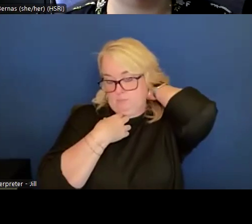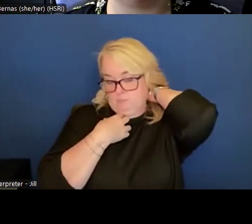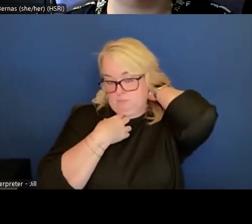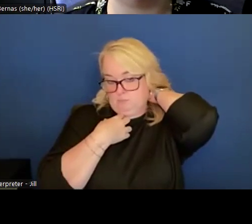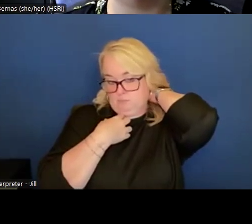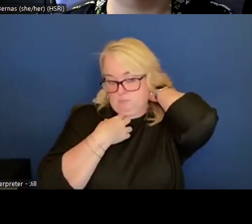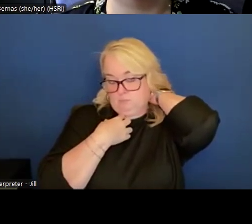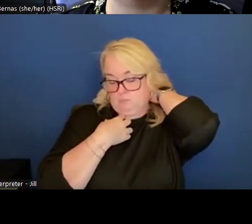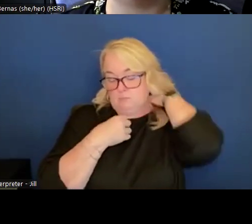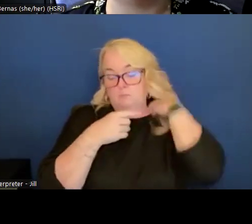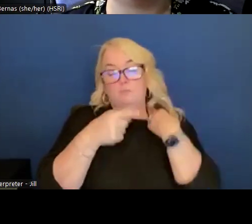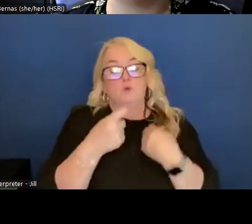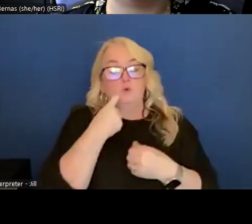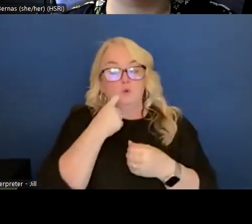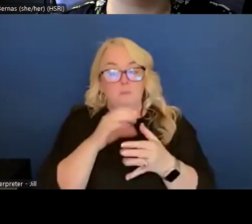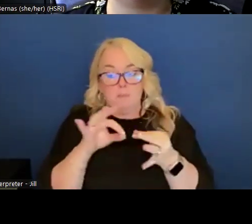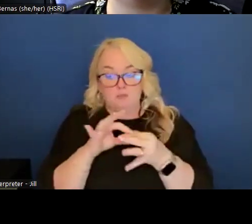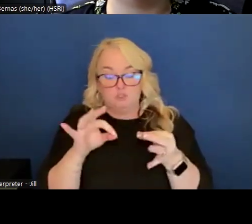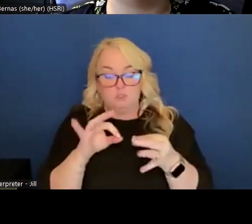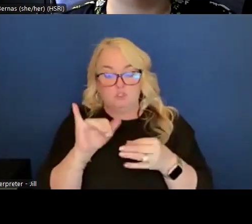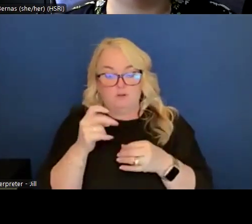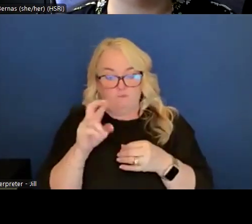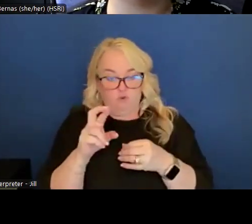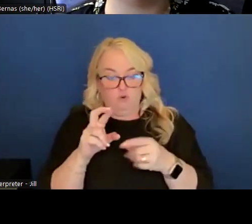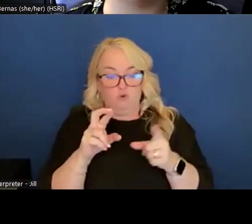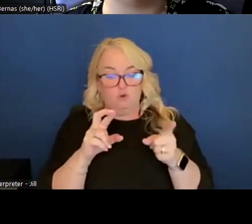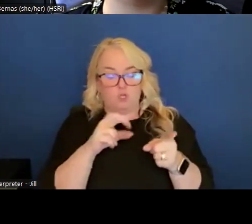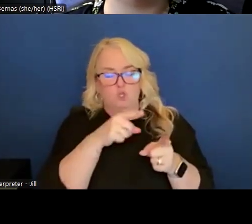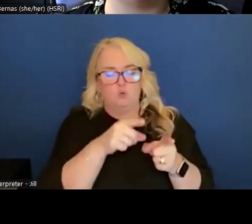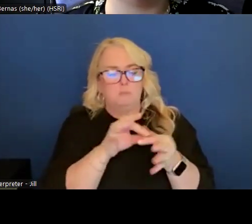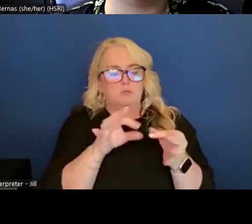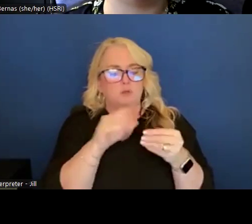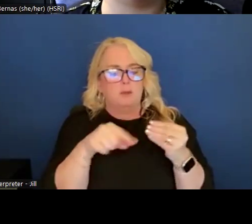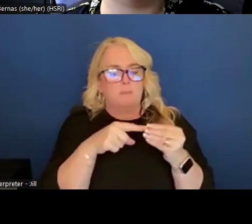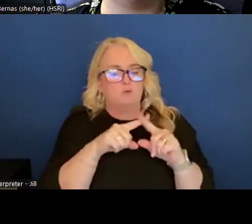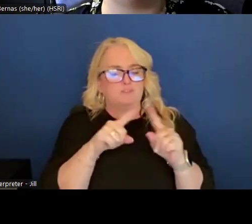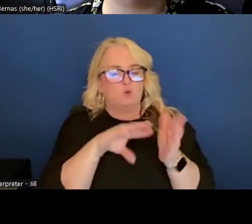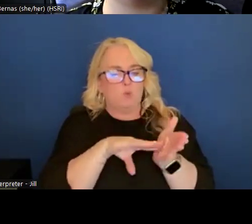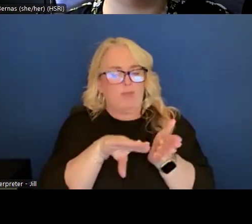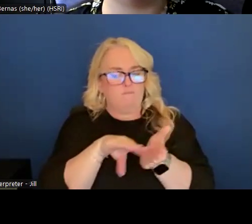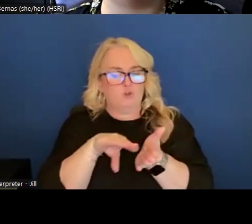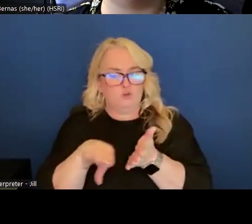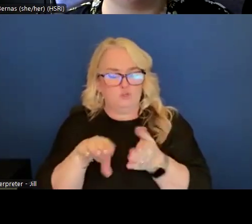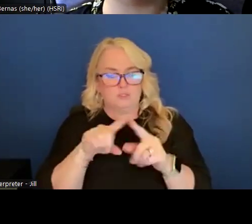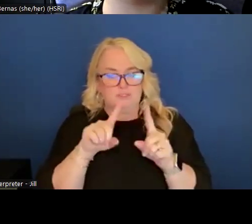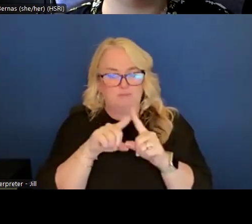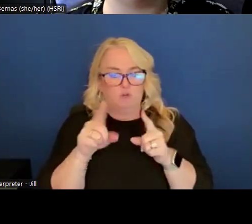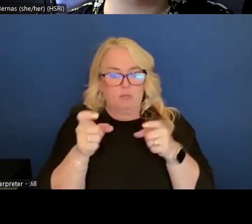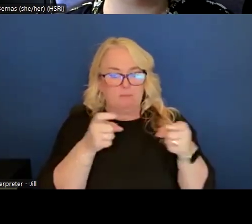earlier, you kind of talked about all these different waivers, and then the different administering agencies, and